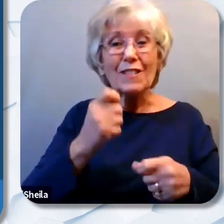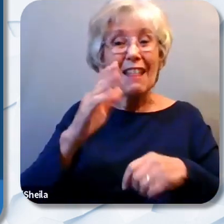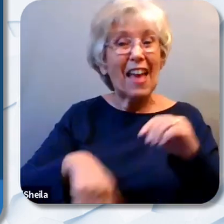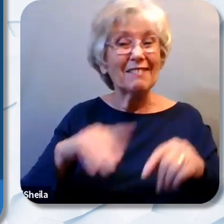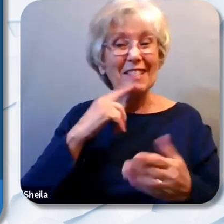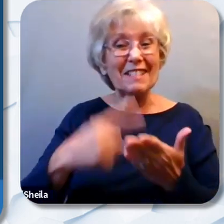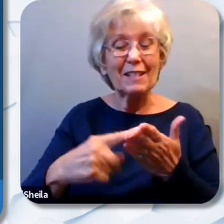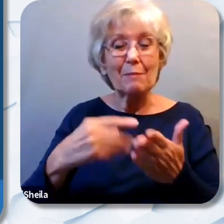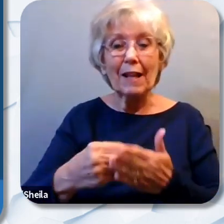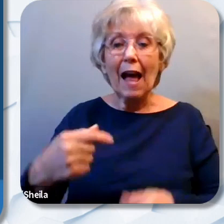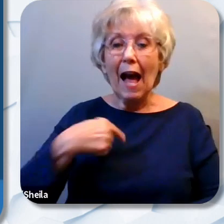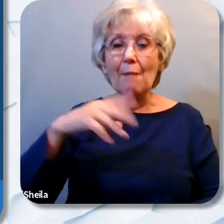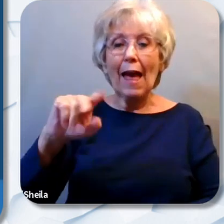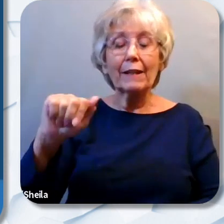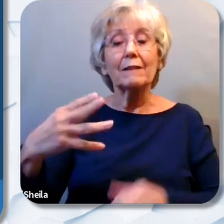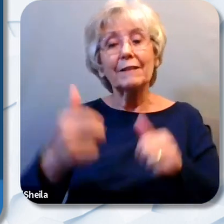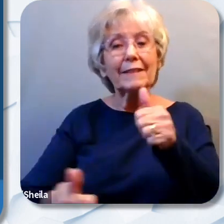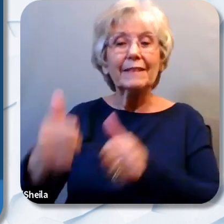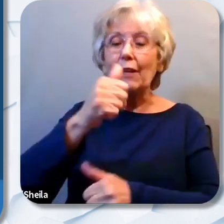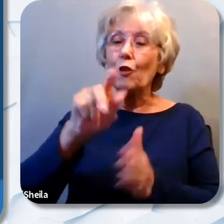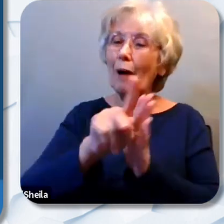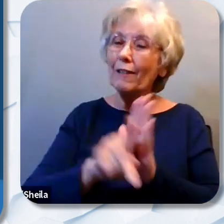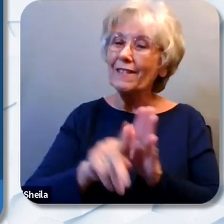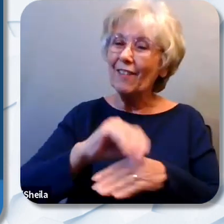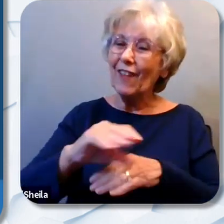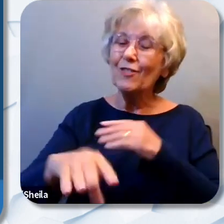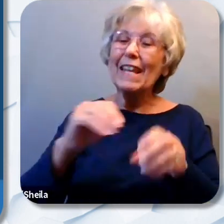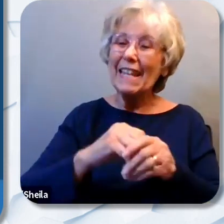the senior policy advisor at the learning Policy Institute, where I co leader early learning team.